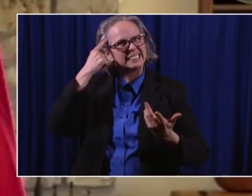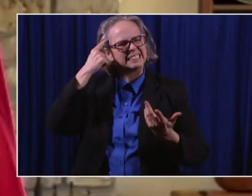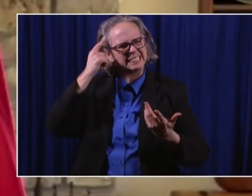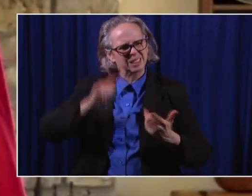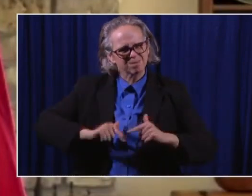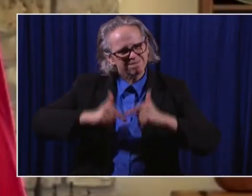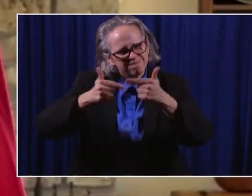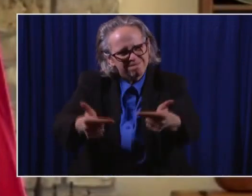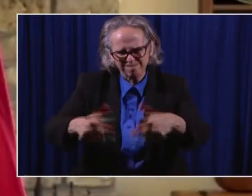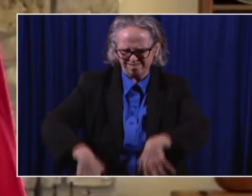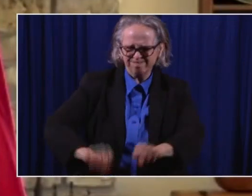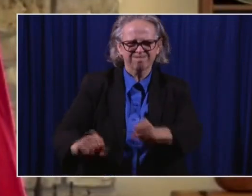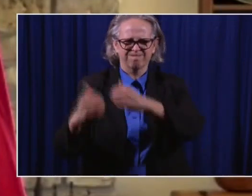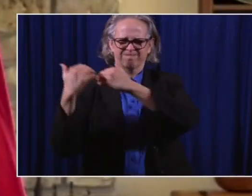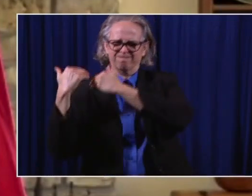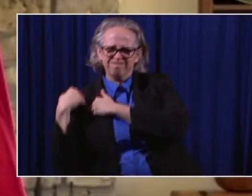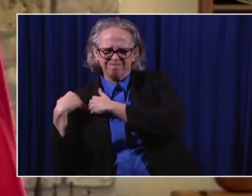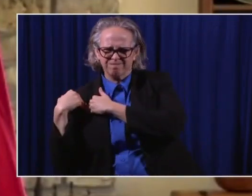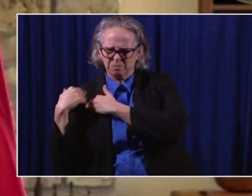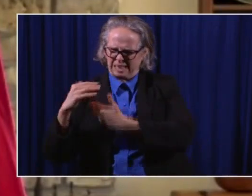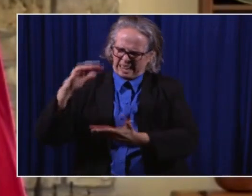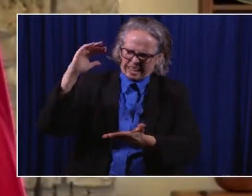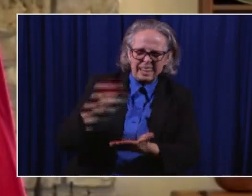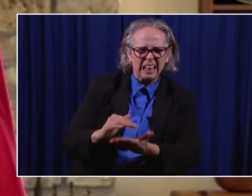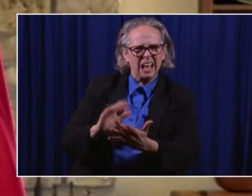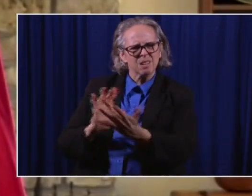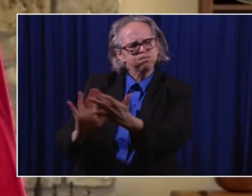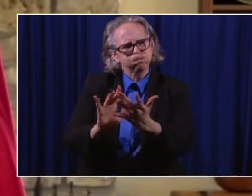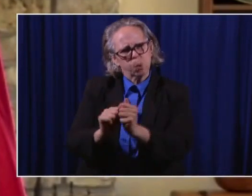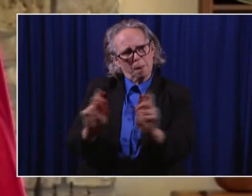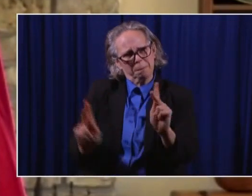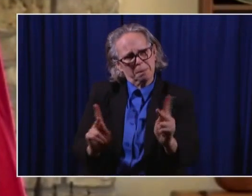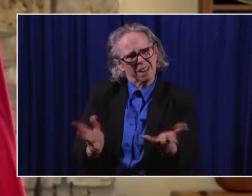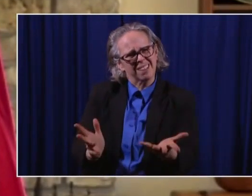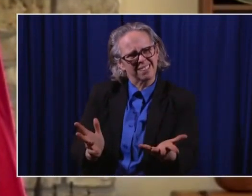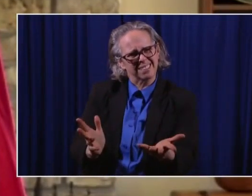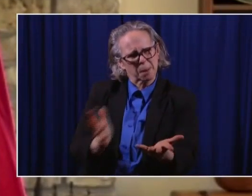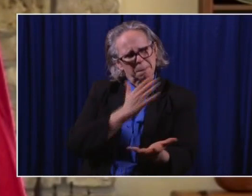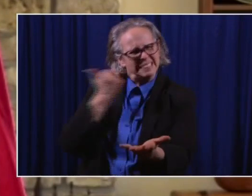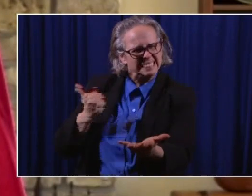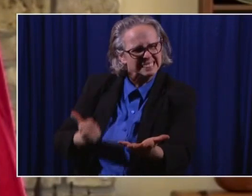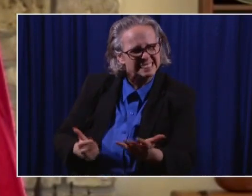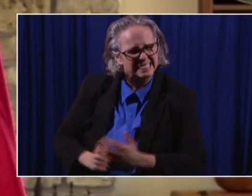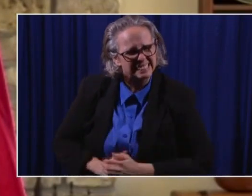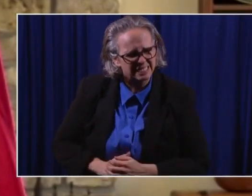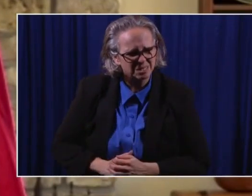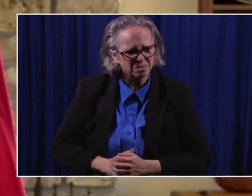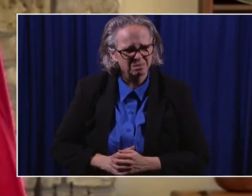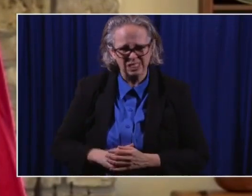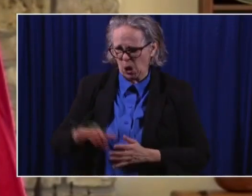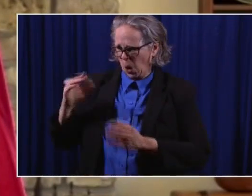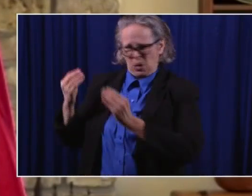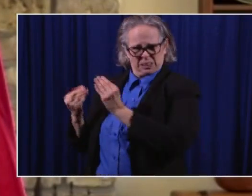20% OR 25%, WE ARE GOING TO HAVE A SIGNIFICANT IMPACT.